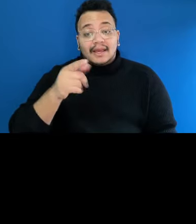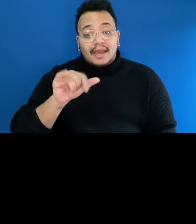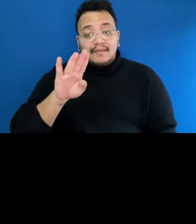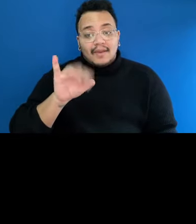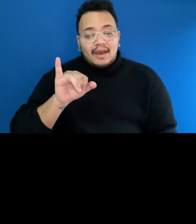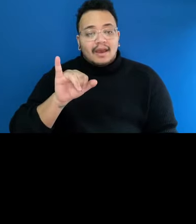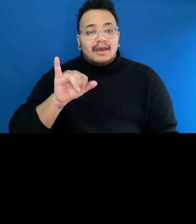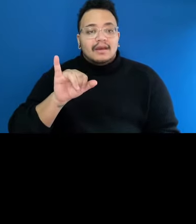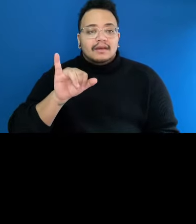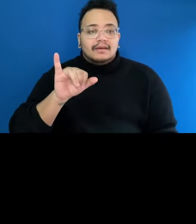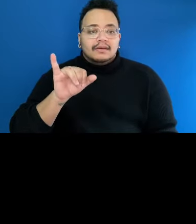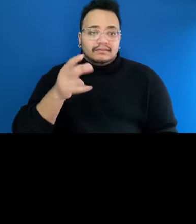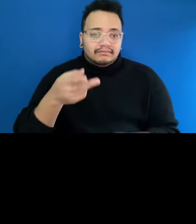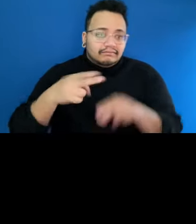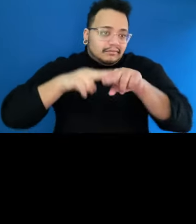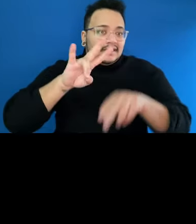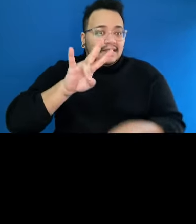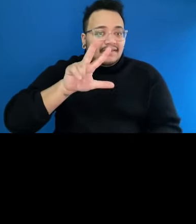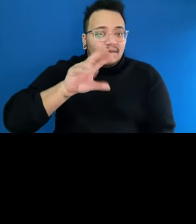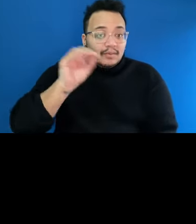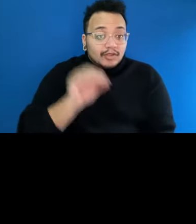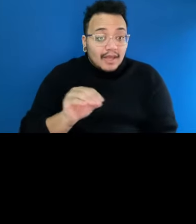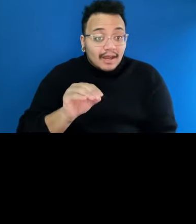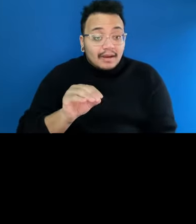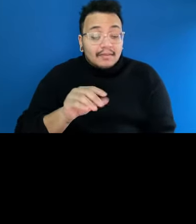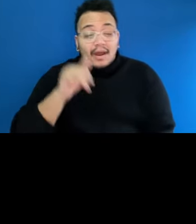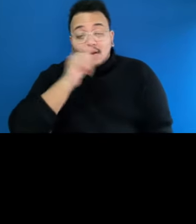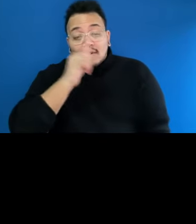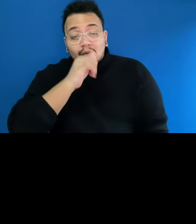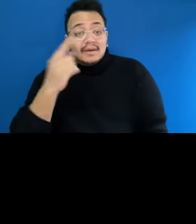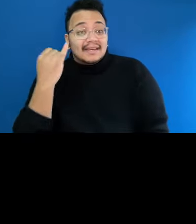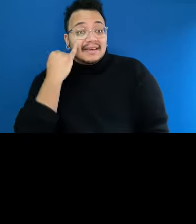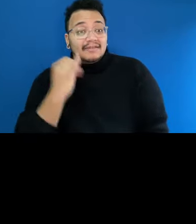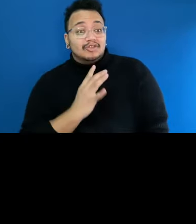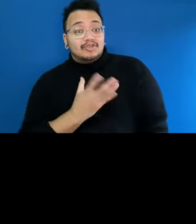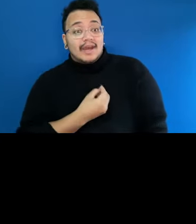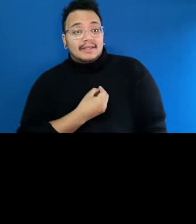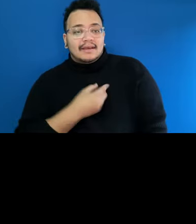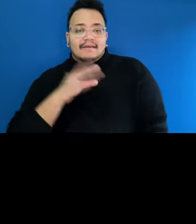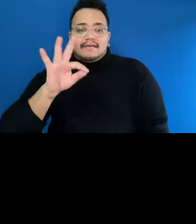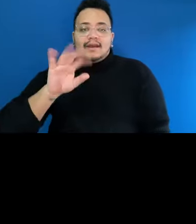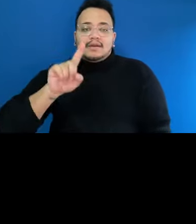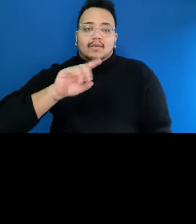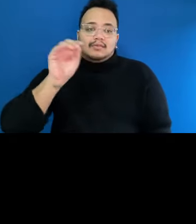and 91% of trans people. Those who have four plus ACEs